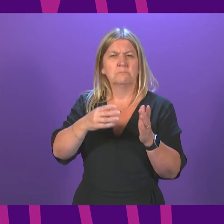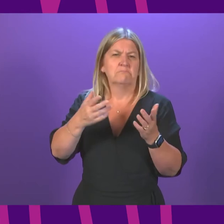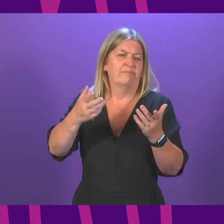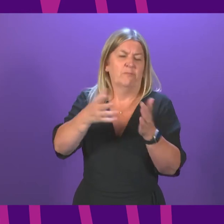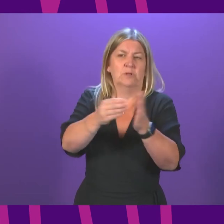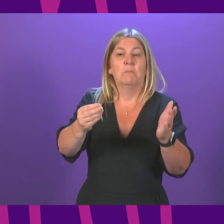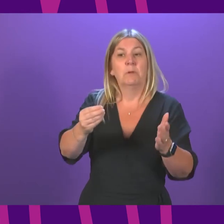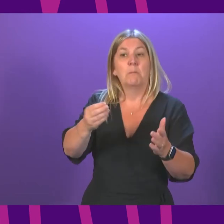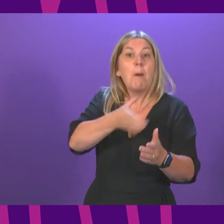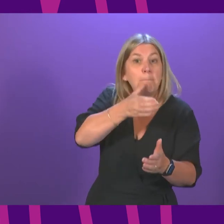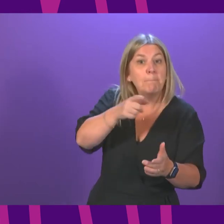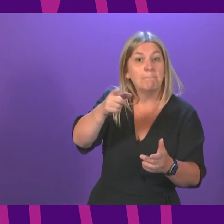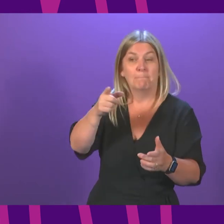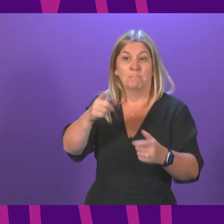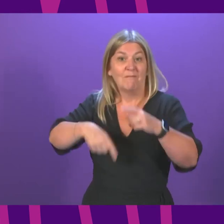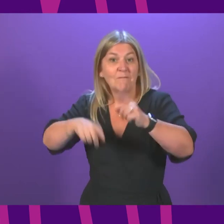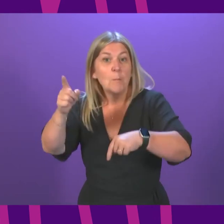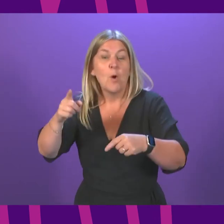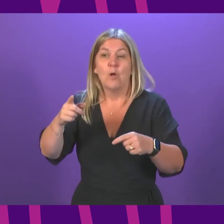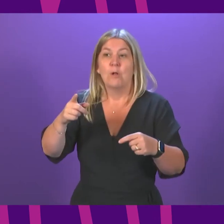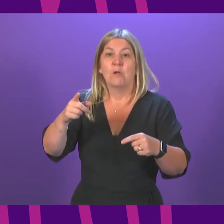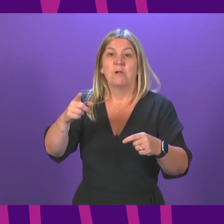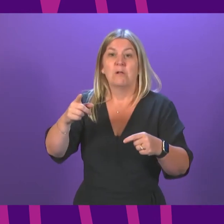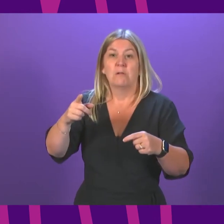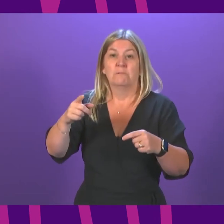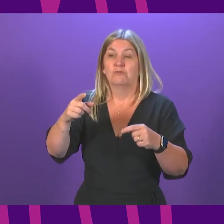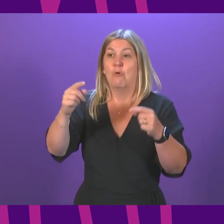are in pubs for some of the football games that might go to penalties. We have taken